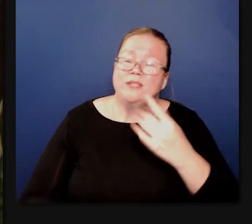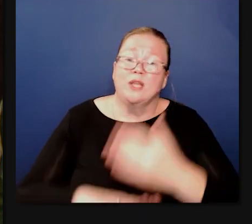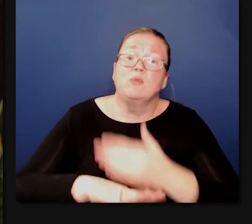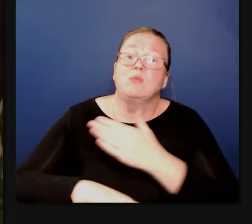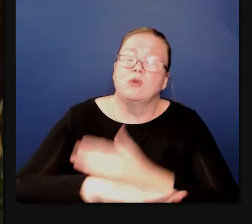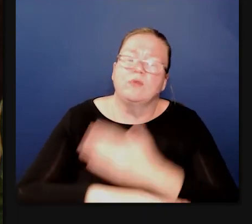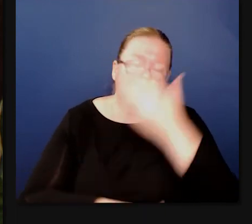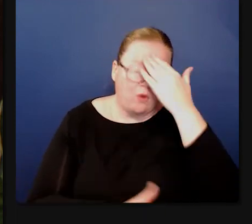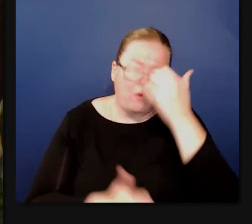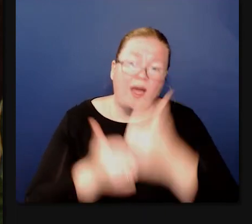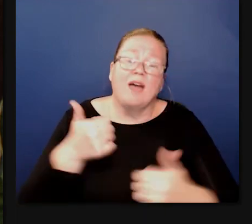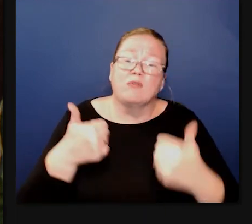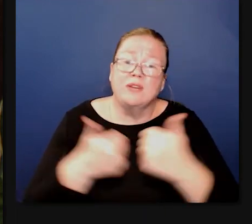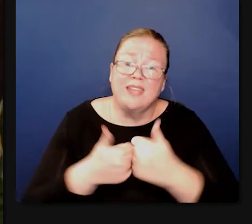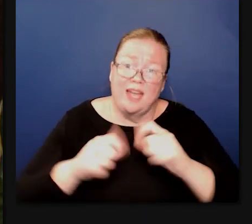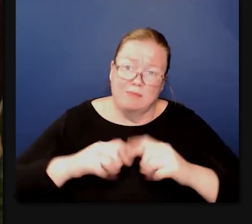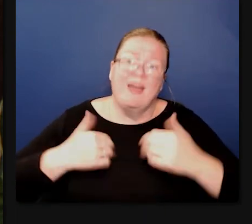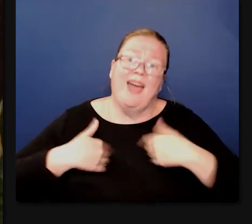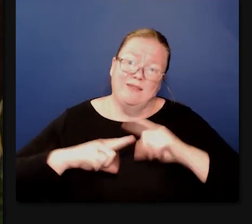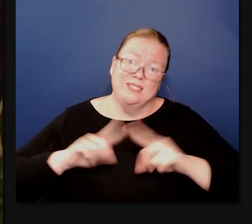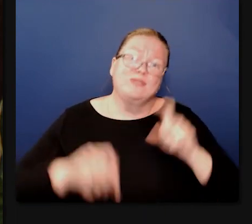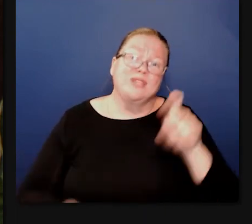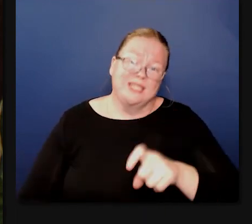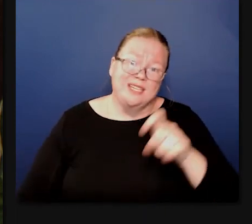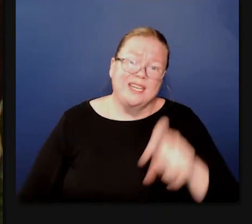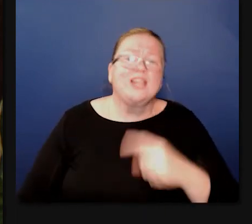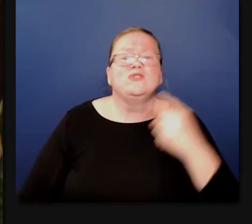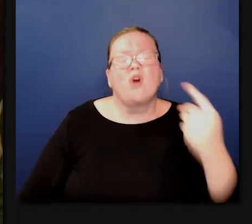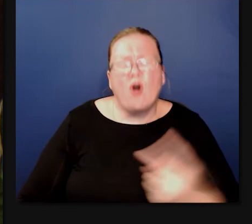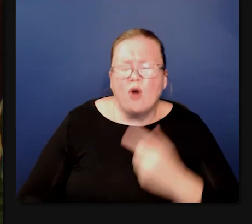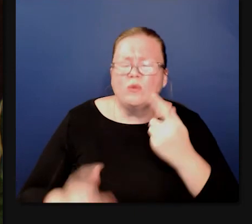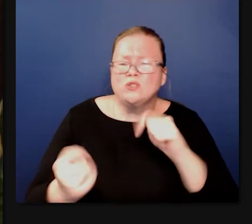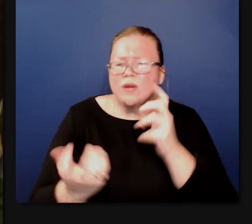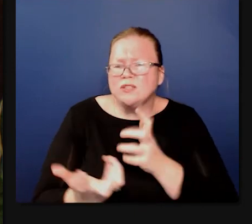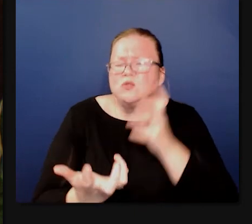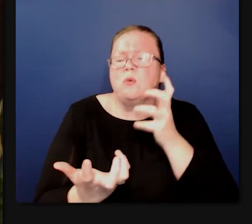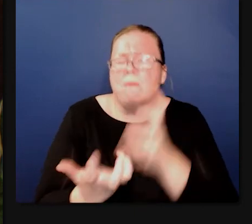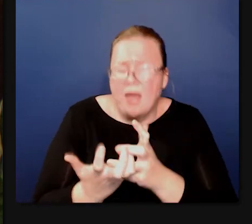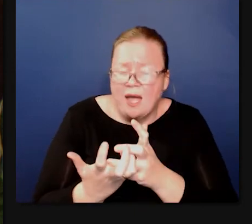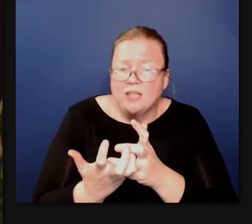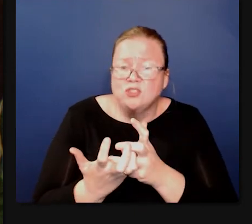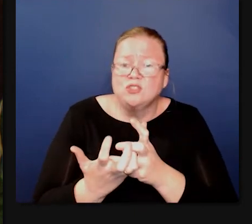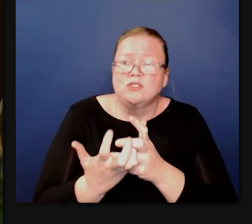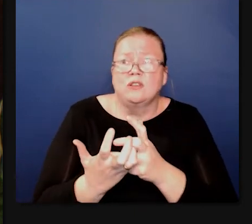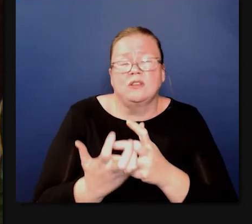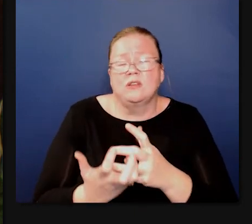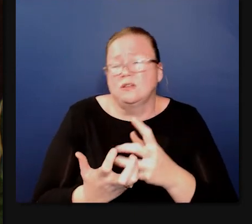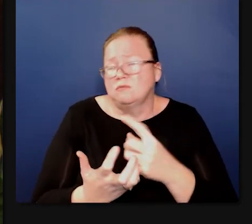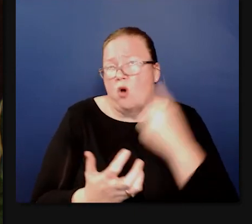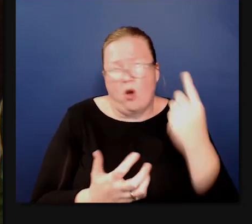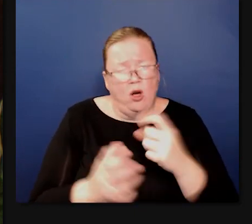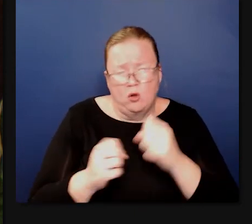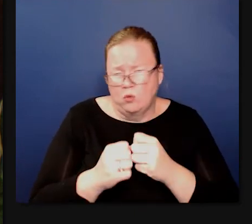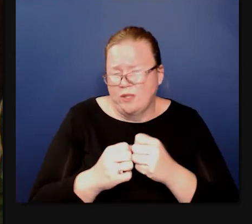and we know that every game has different needs and we're constantly trying to match the ever growing needs for creating